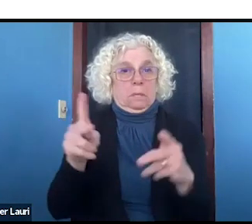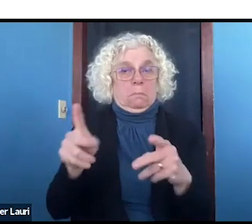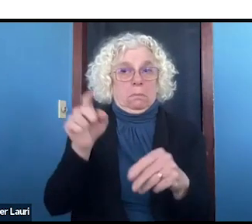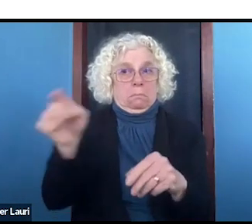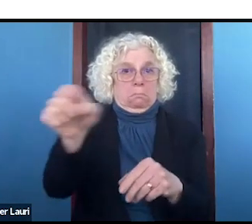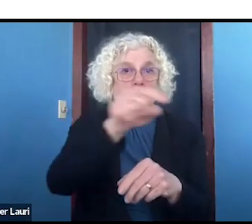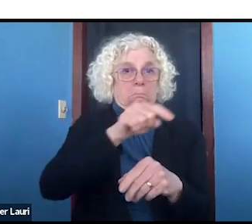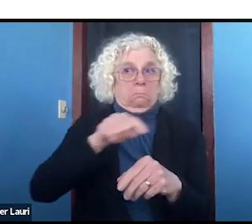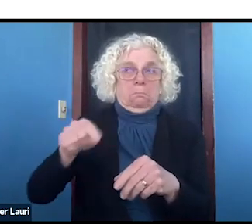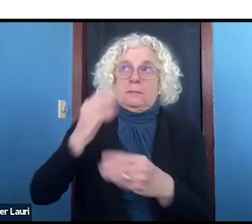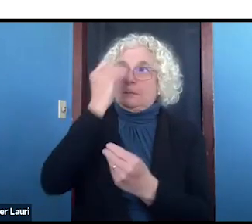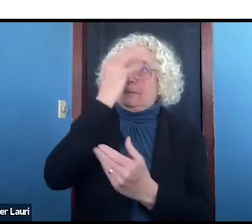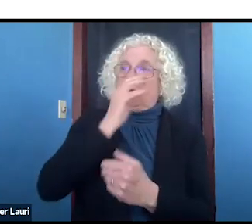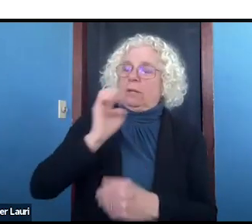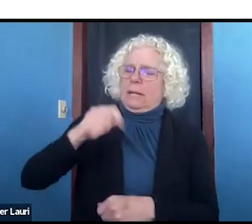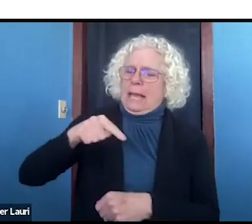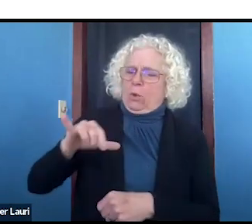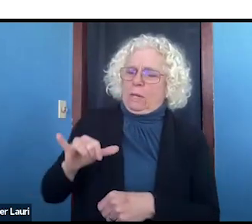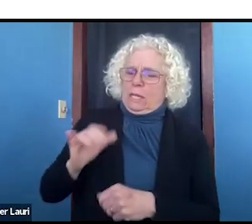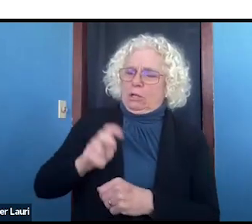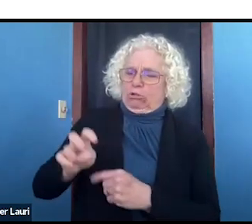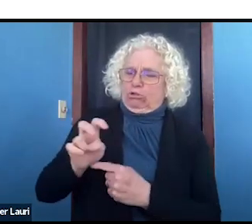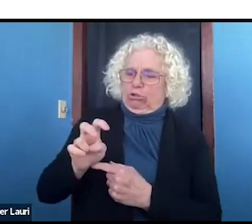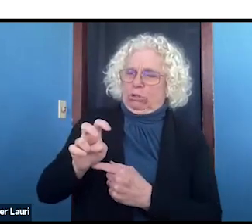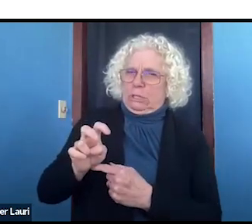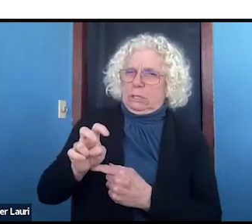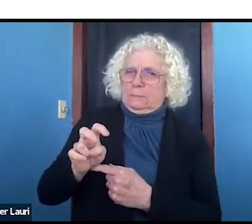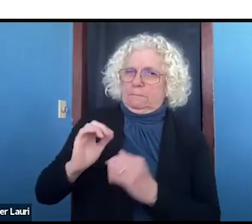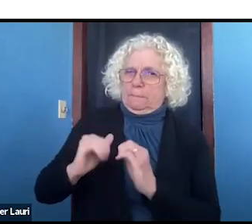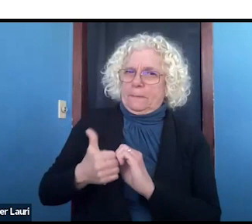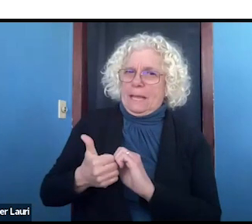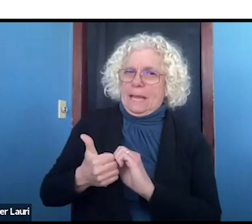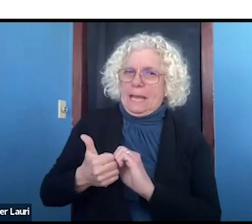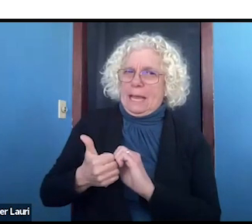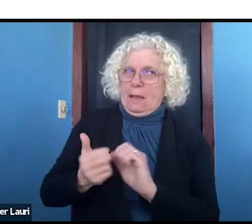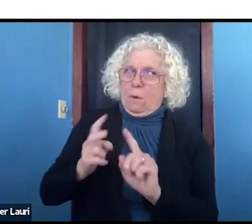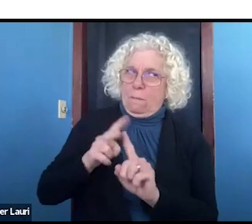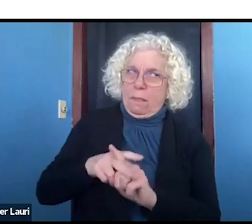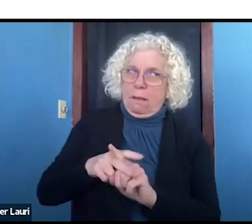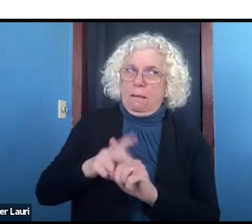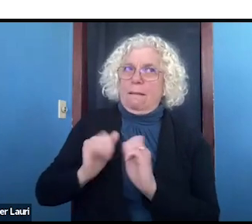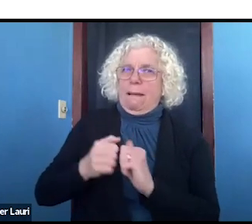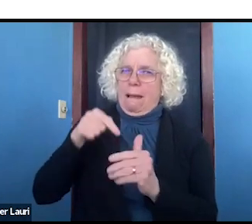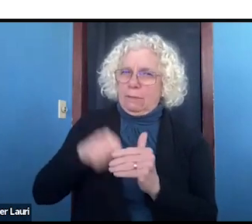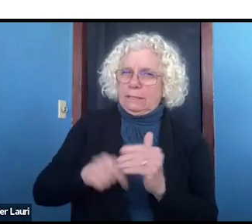in thinking about their equity journey in a very practical, intensive way and knowing that everybody's